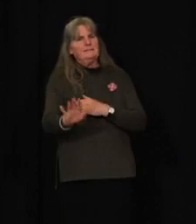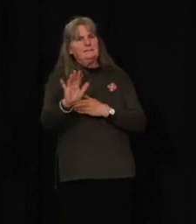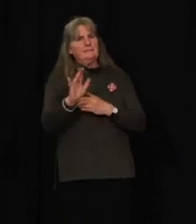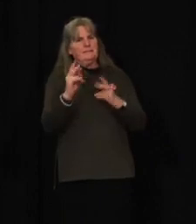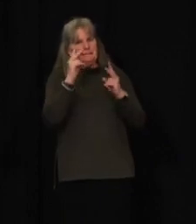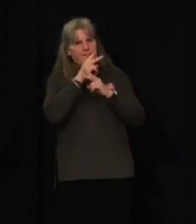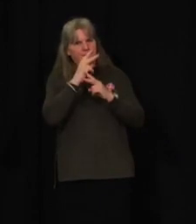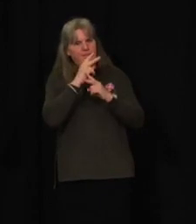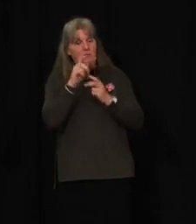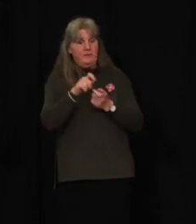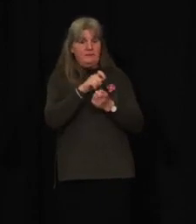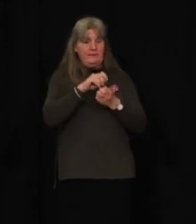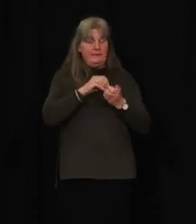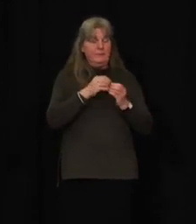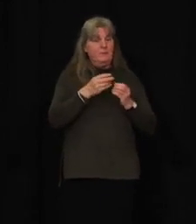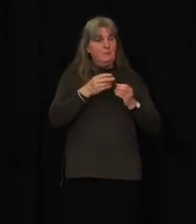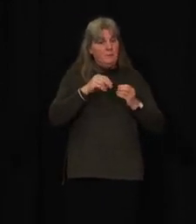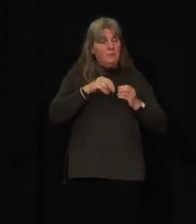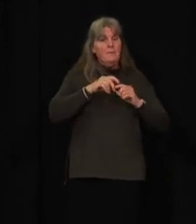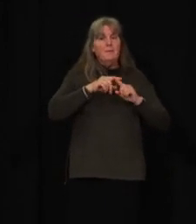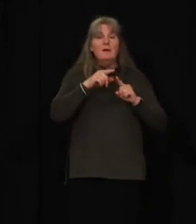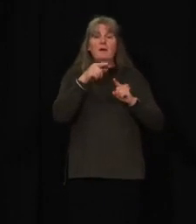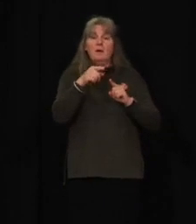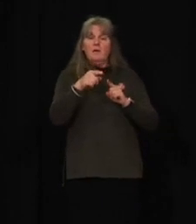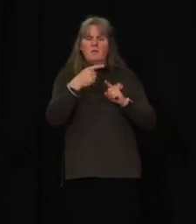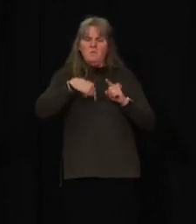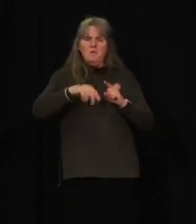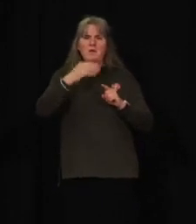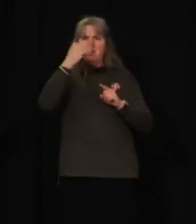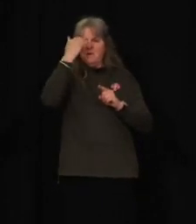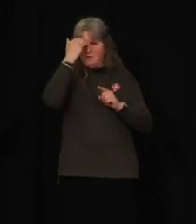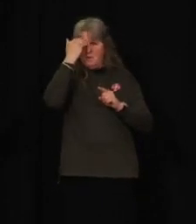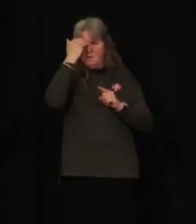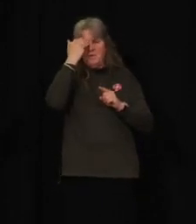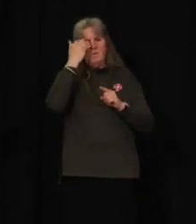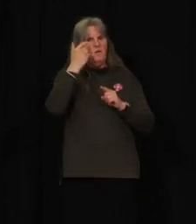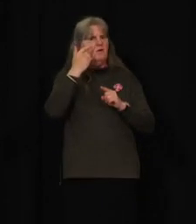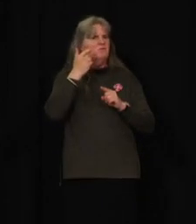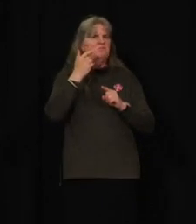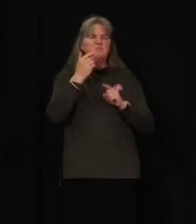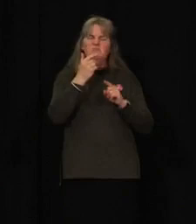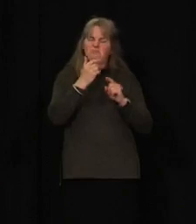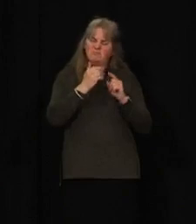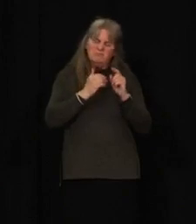despite not having actual figures. The second is we know this is always underreported, vastly